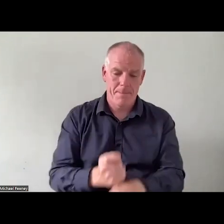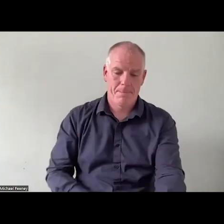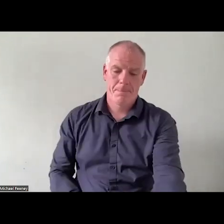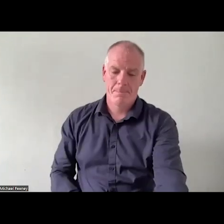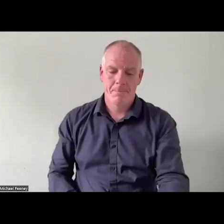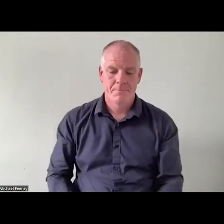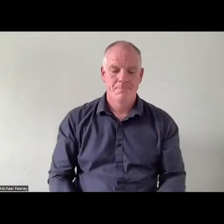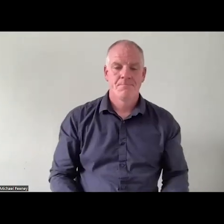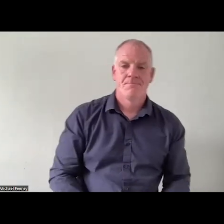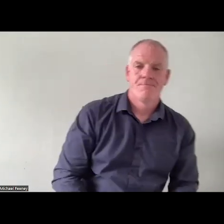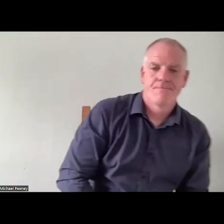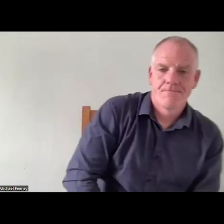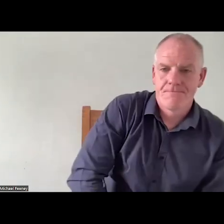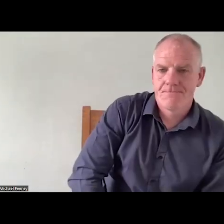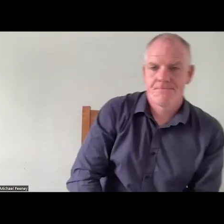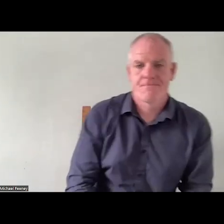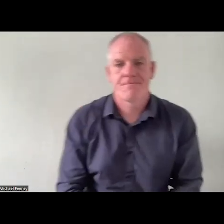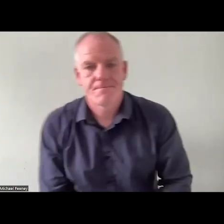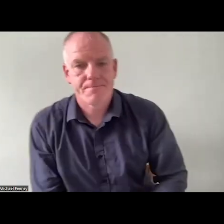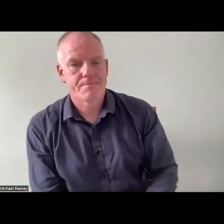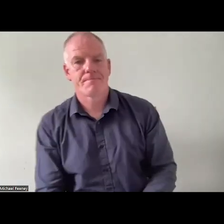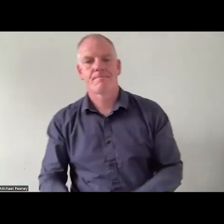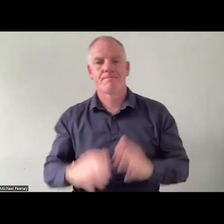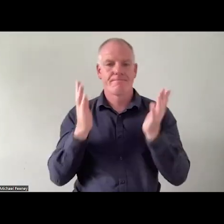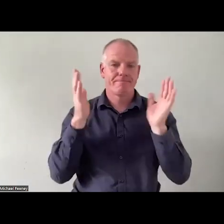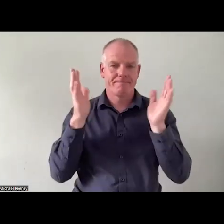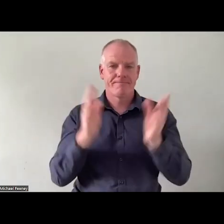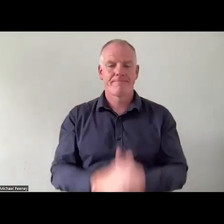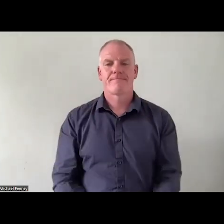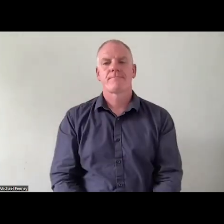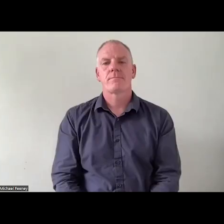That's great. Thanks so much, Oran. I'll just remove the spotlight.